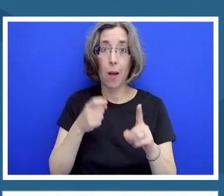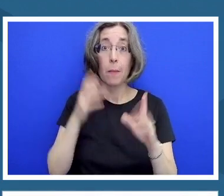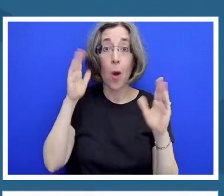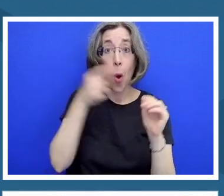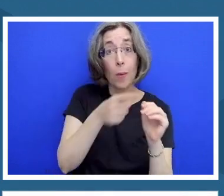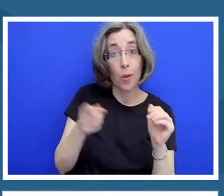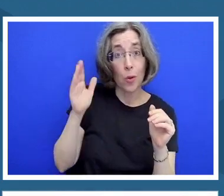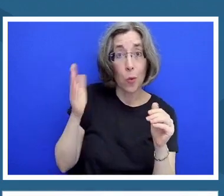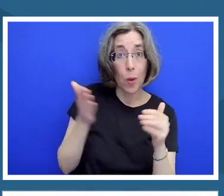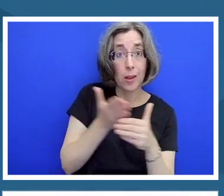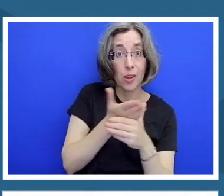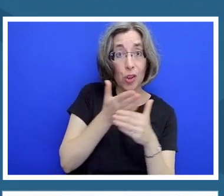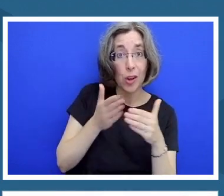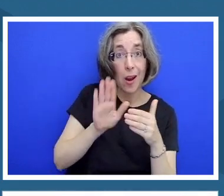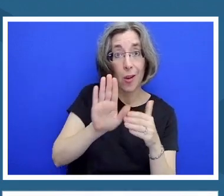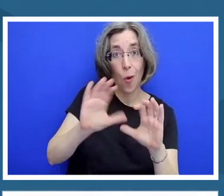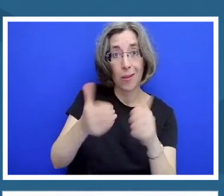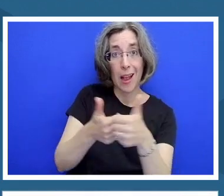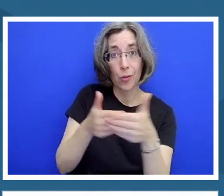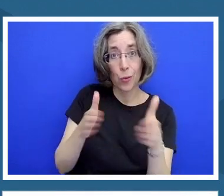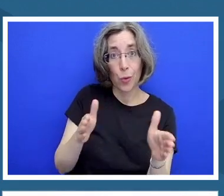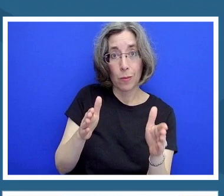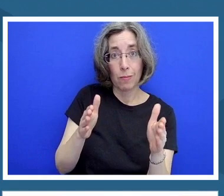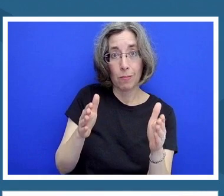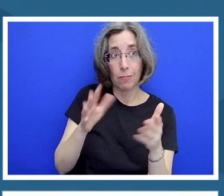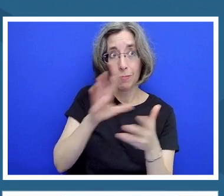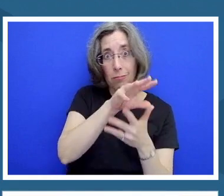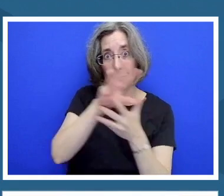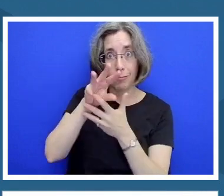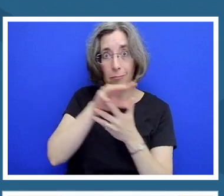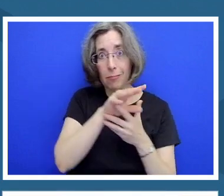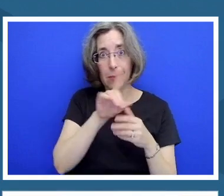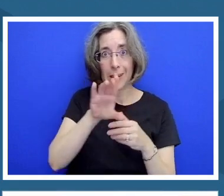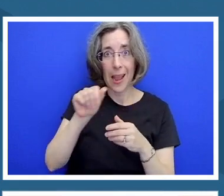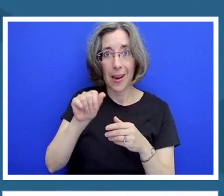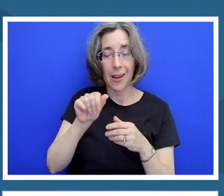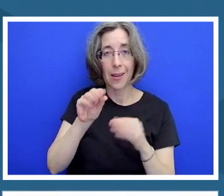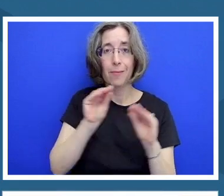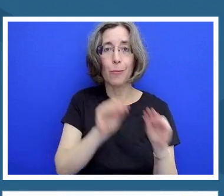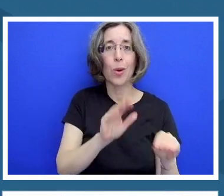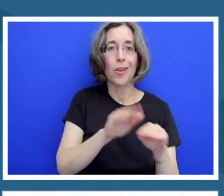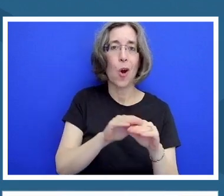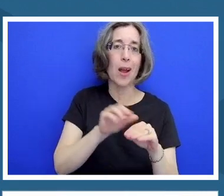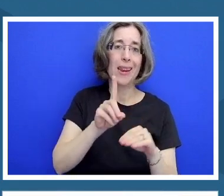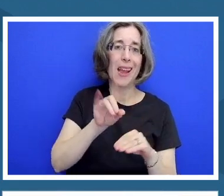from your classroom uh onto the diy planet search portal